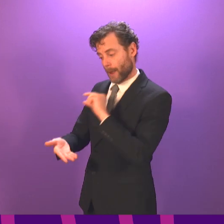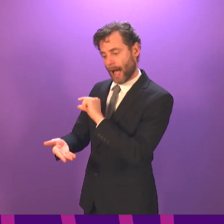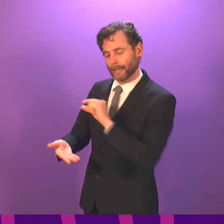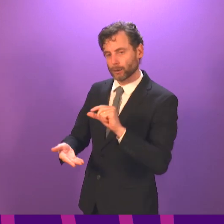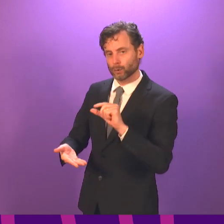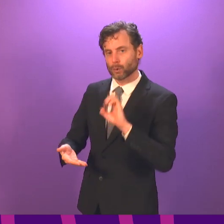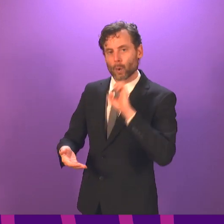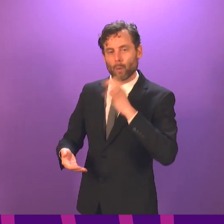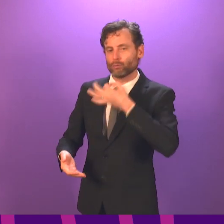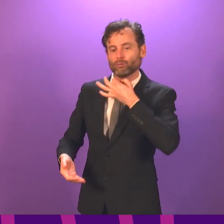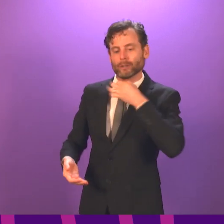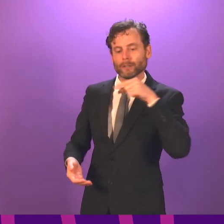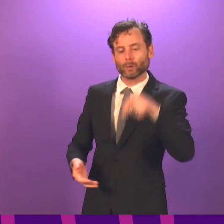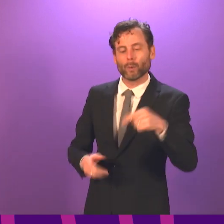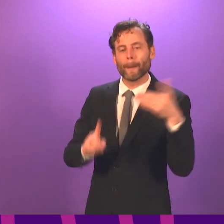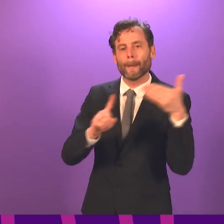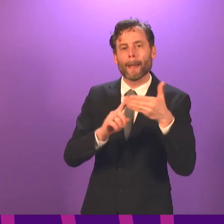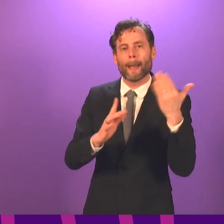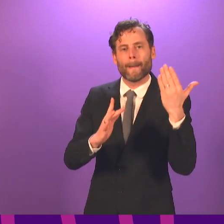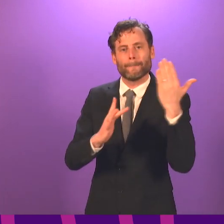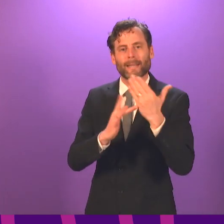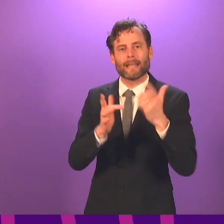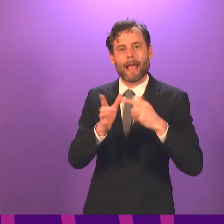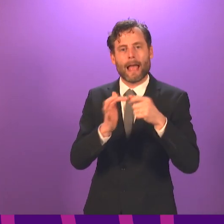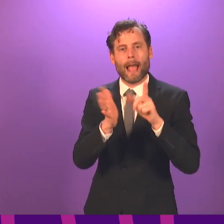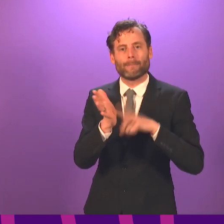In addition to the progress on vaccination, we are making good progress in suppressing